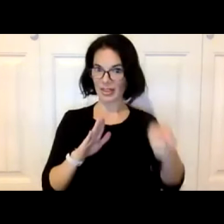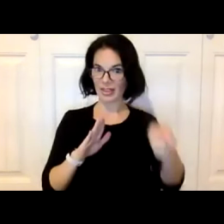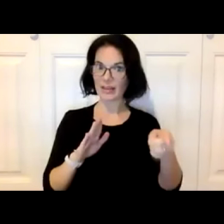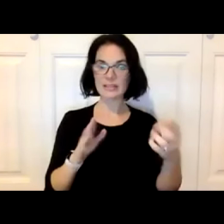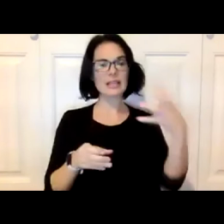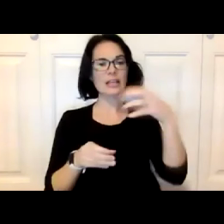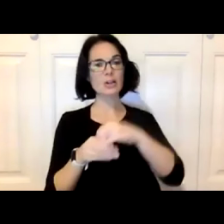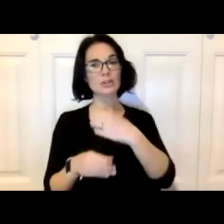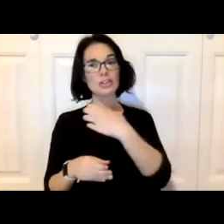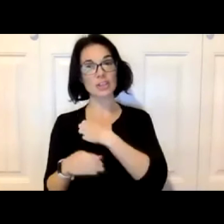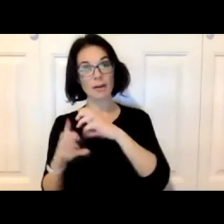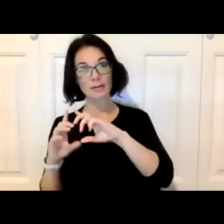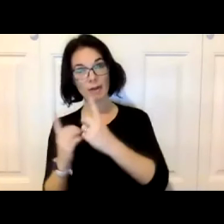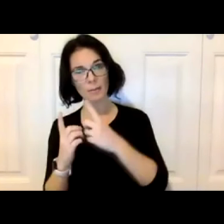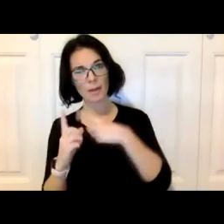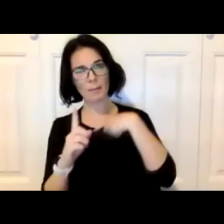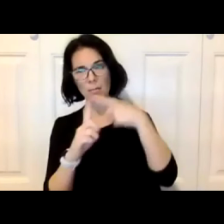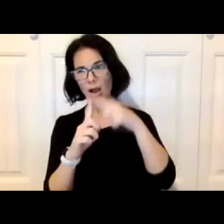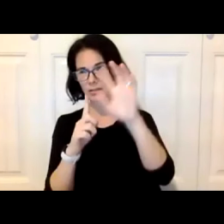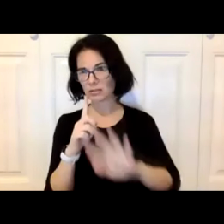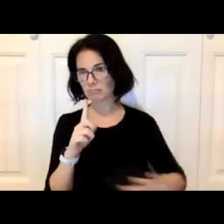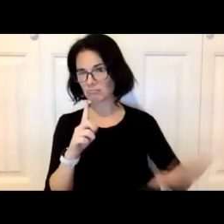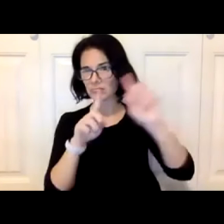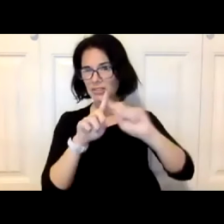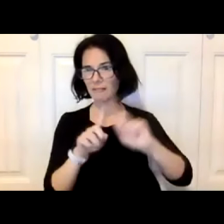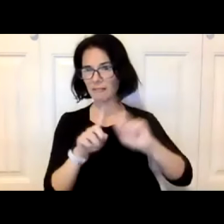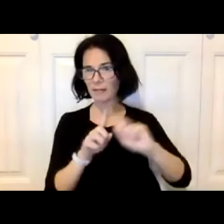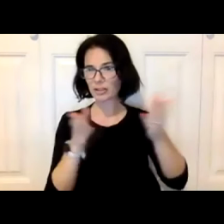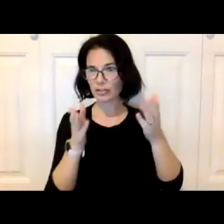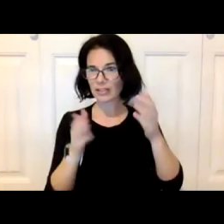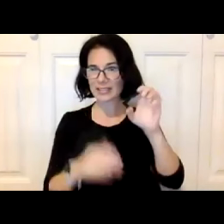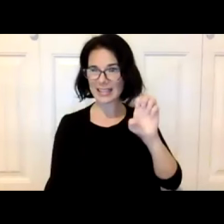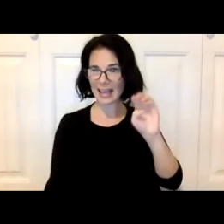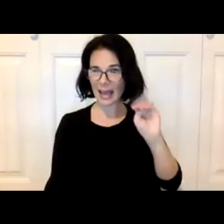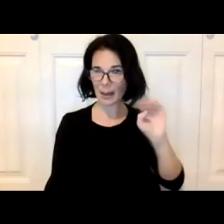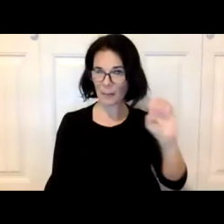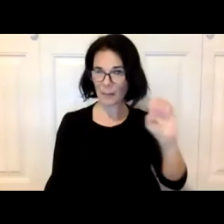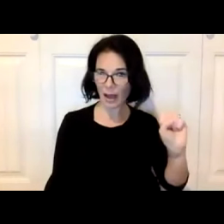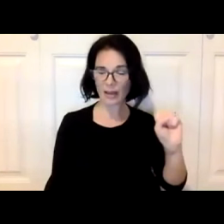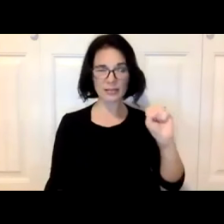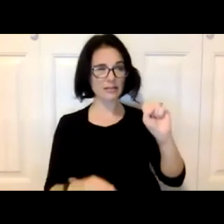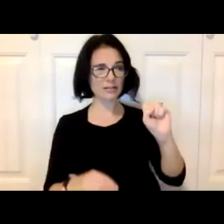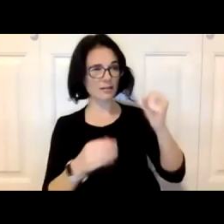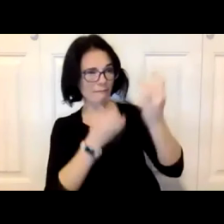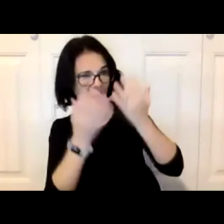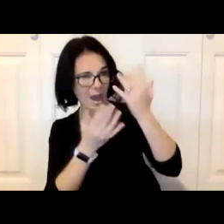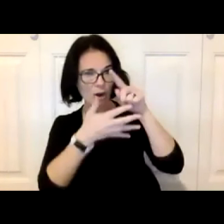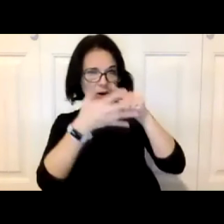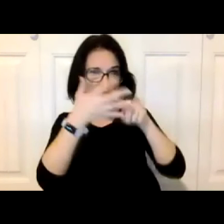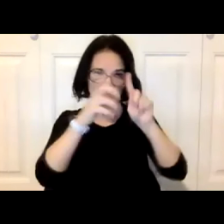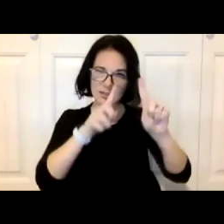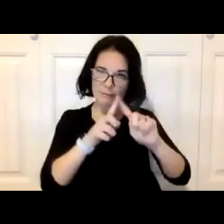and county Emergency Medical Services. It will help to make the county safer.